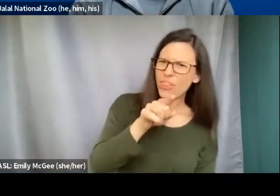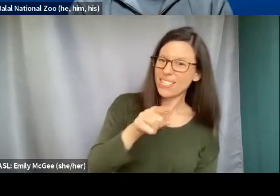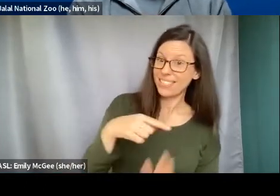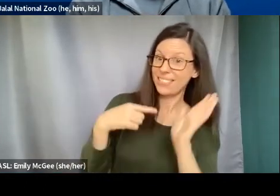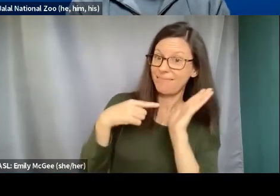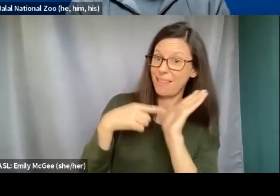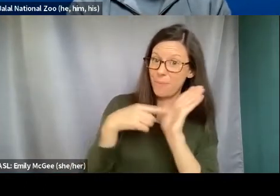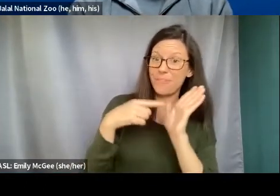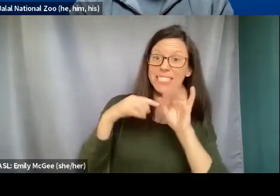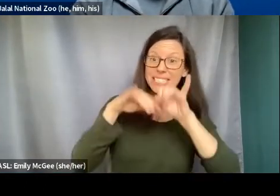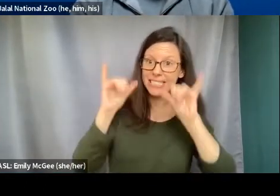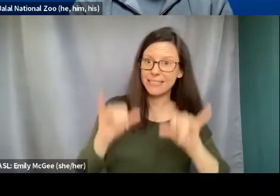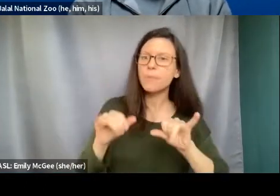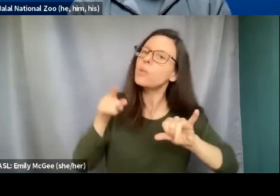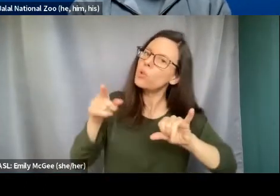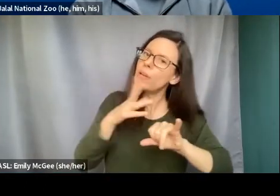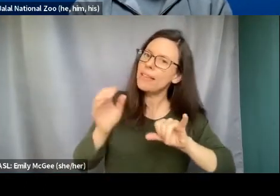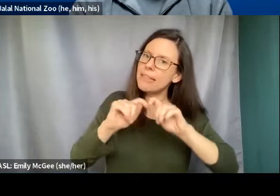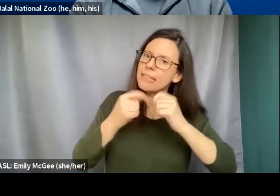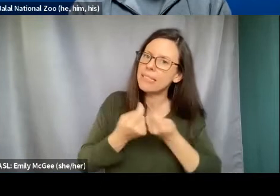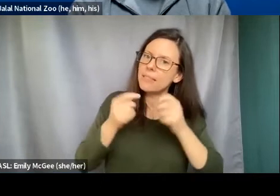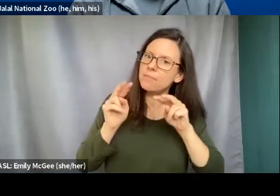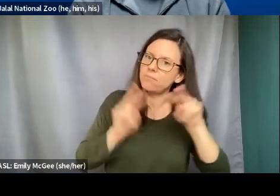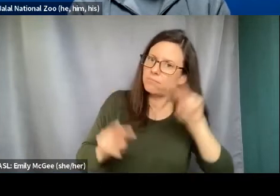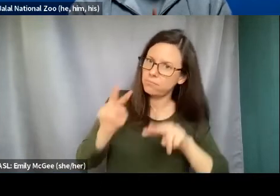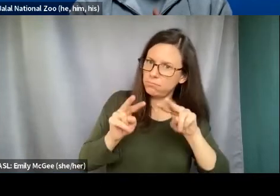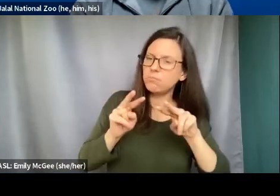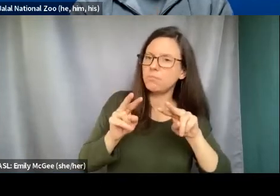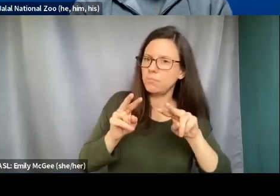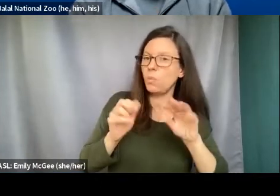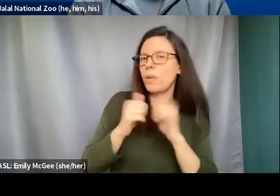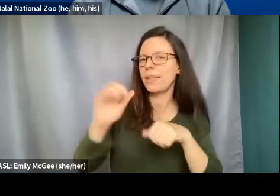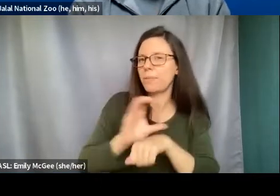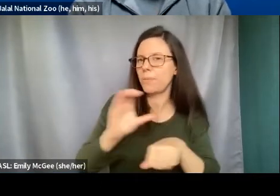I do just want to reiterate again with this back washing system it's what allows us to conserve